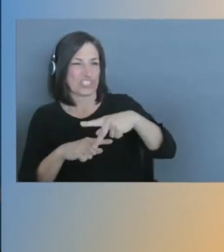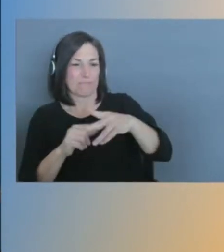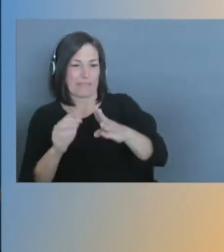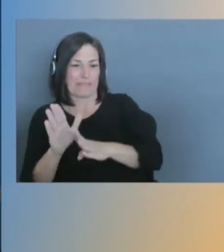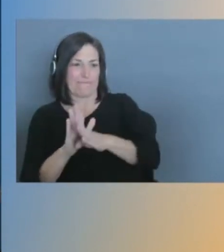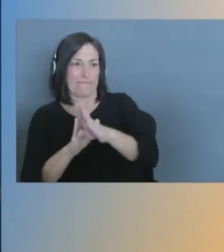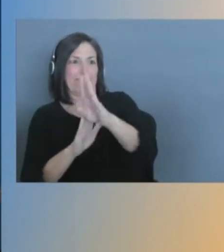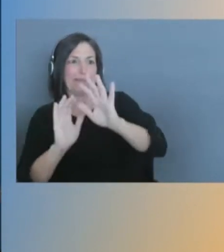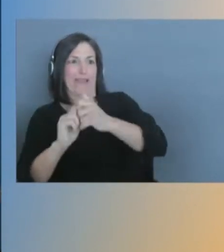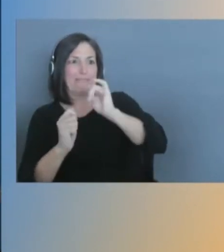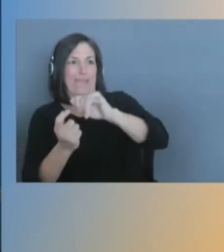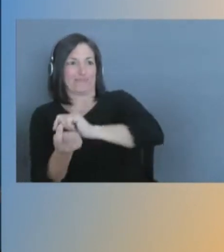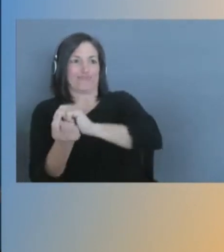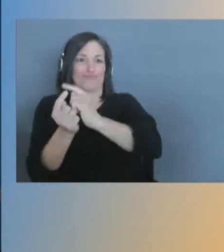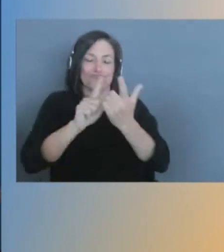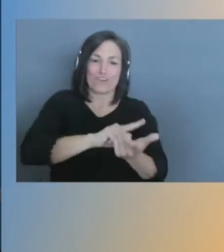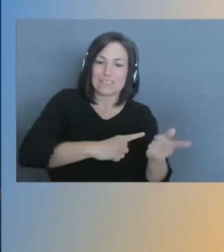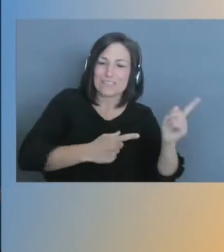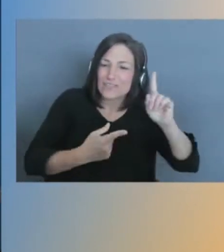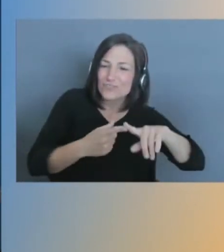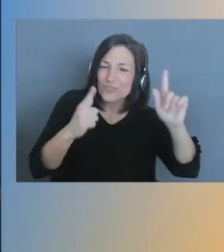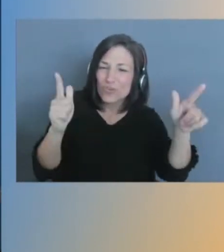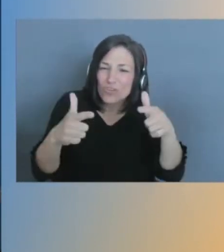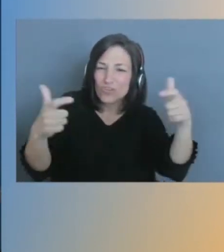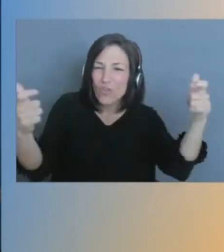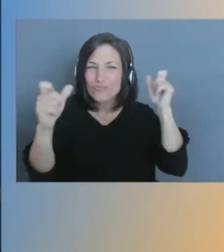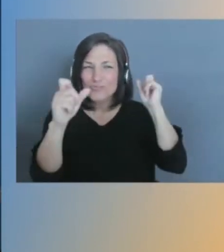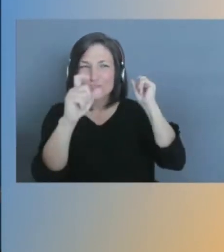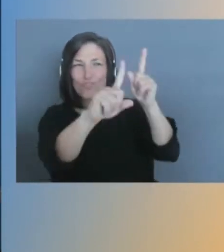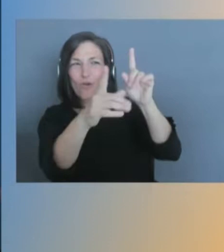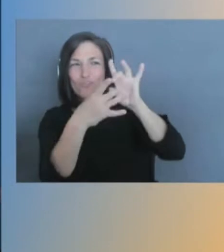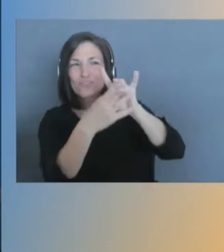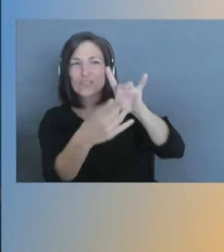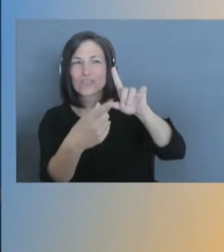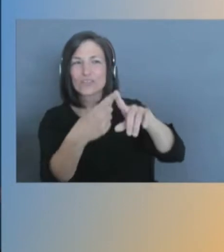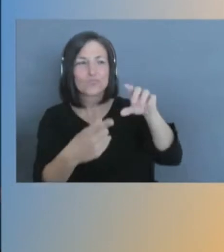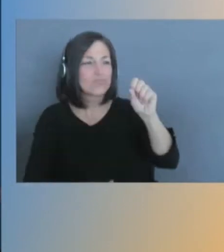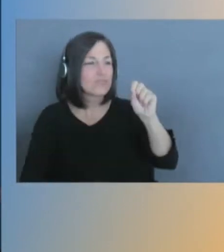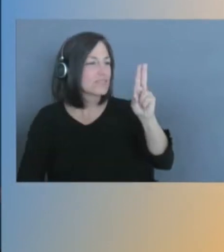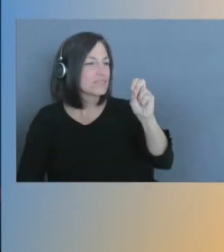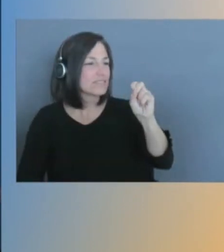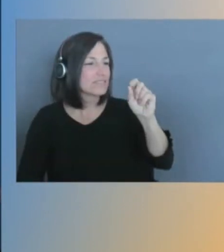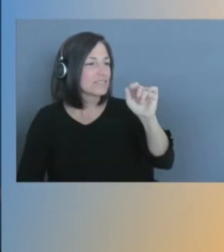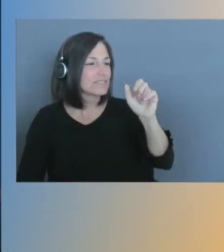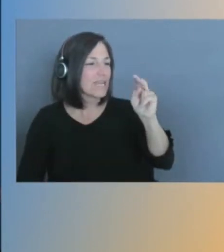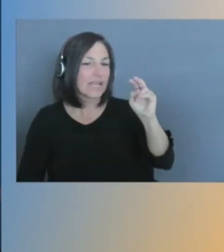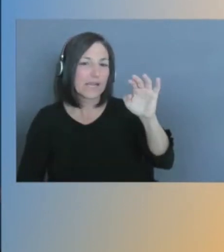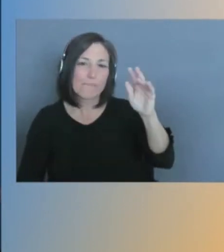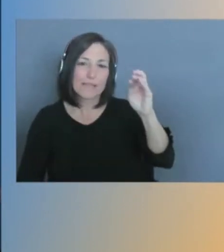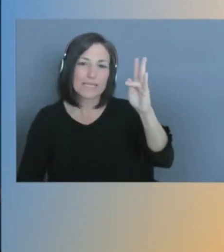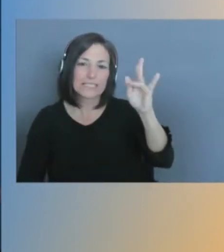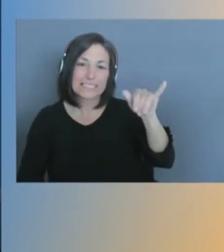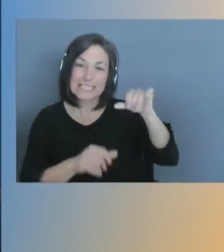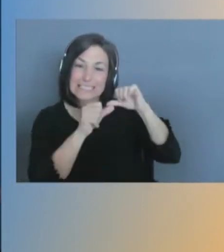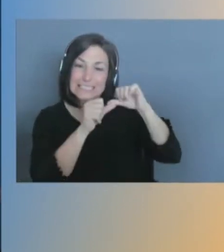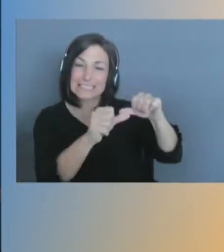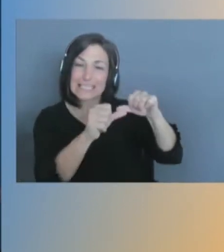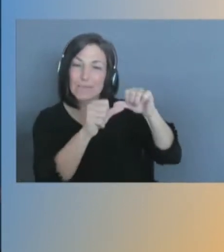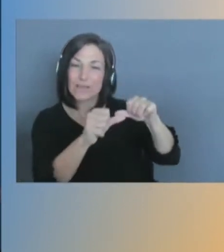into some of our larger goals about sustainability. And I think one of the themes that has come through this morning, and as we talk a little bit more throughout the day,